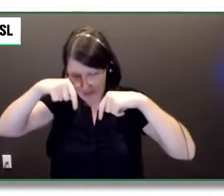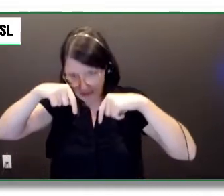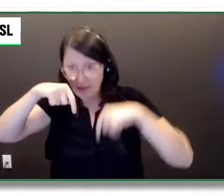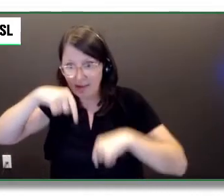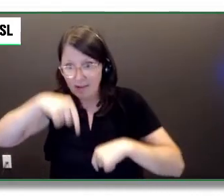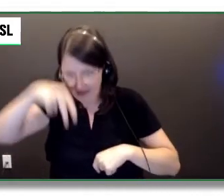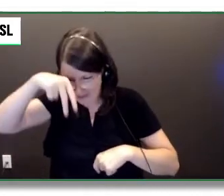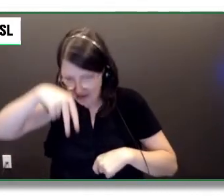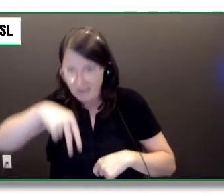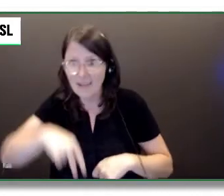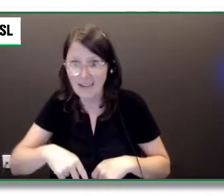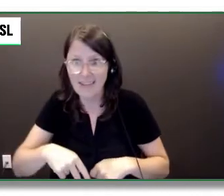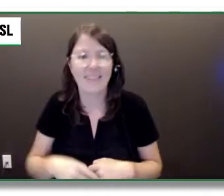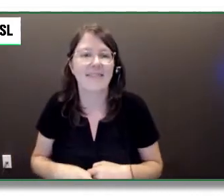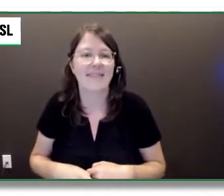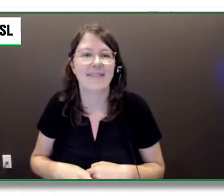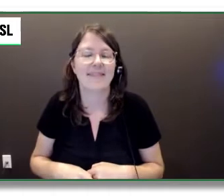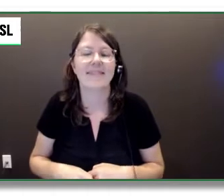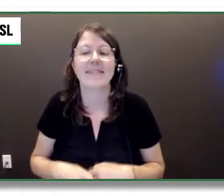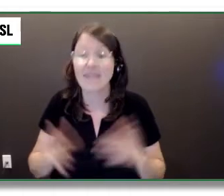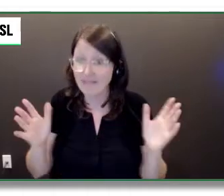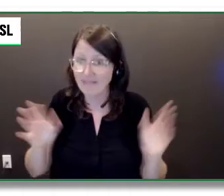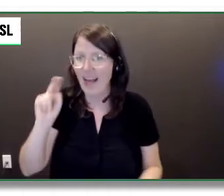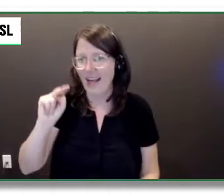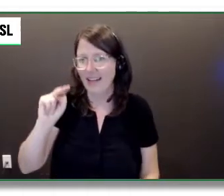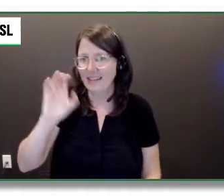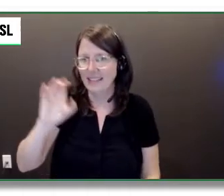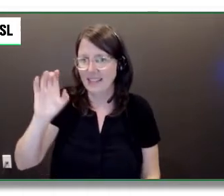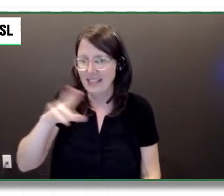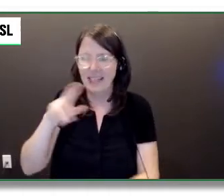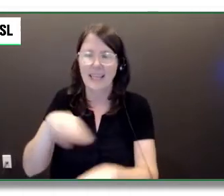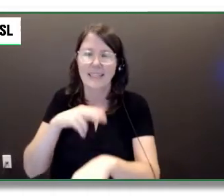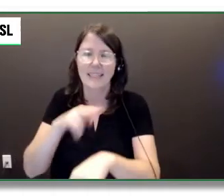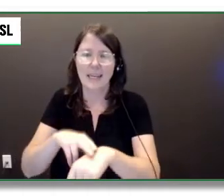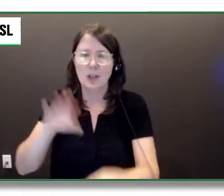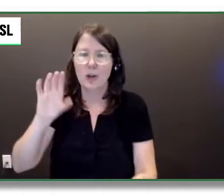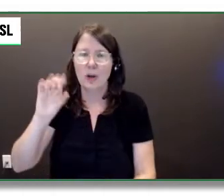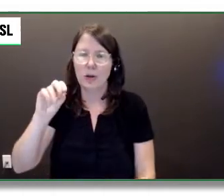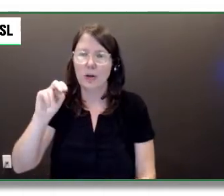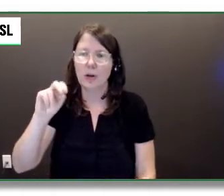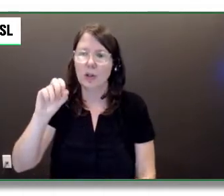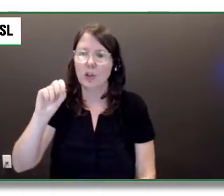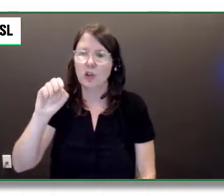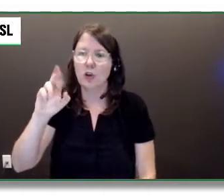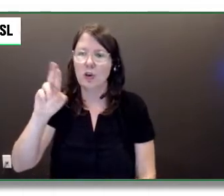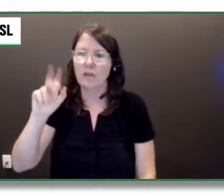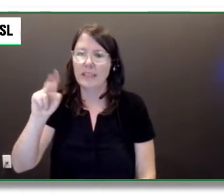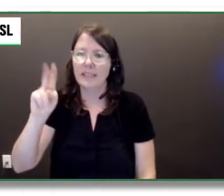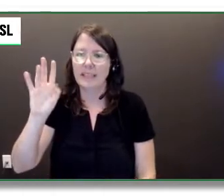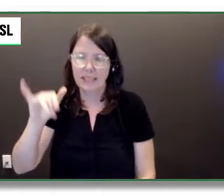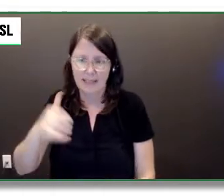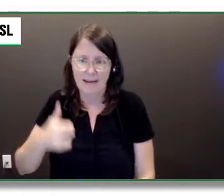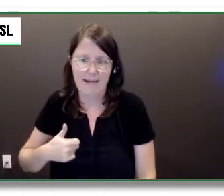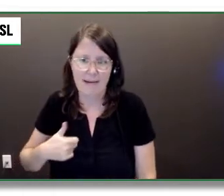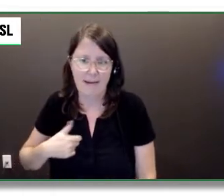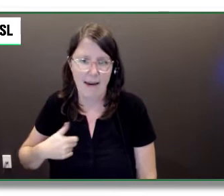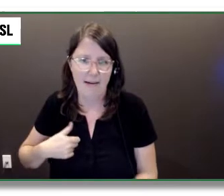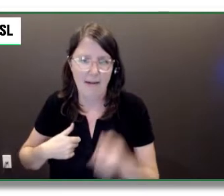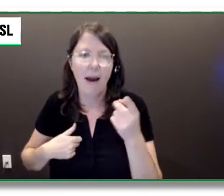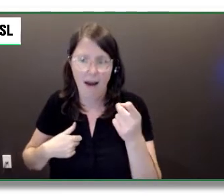different parks they have that have similar virtual hikes that are a bit less extreme than the climbing and mountain but still really lovely.